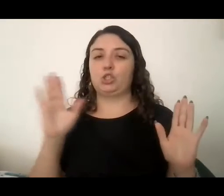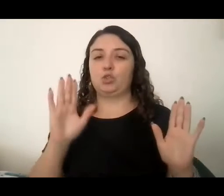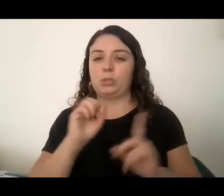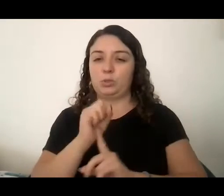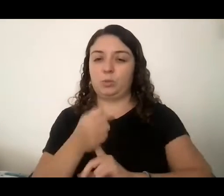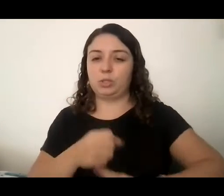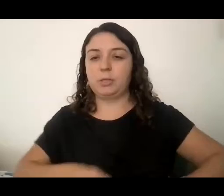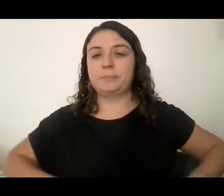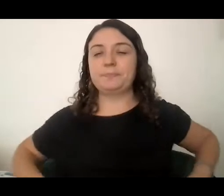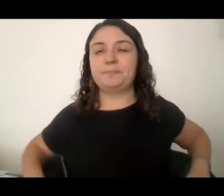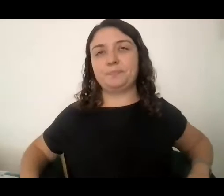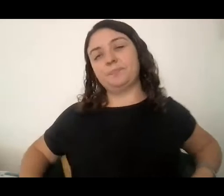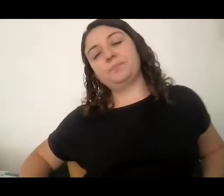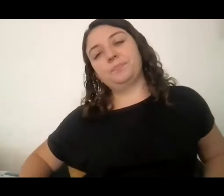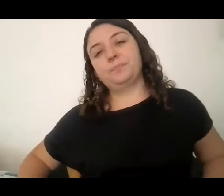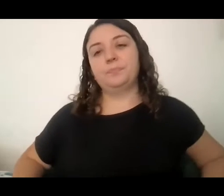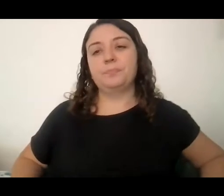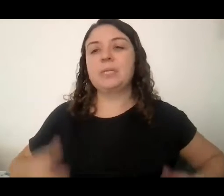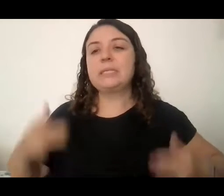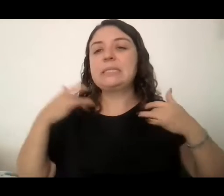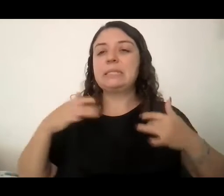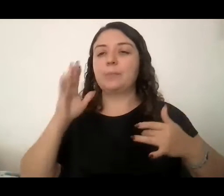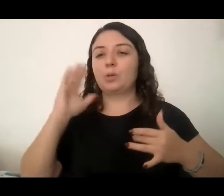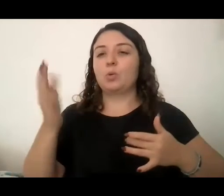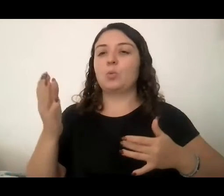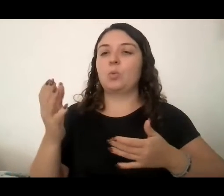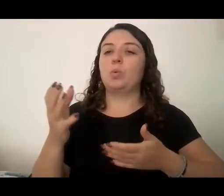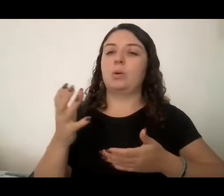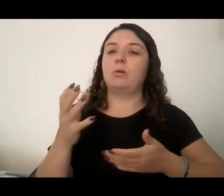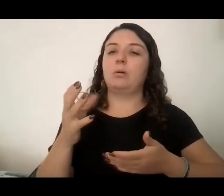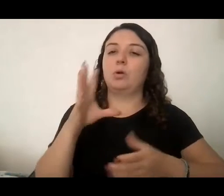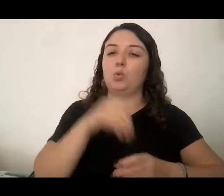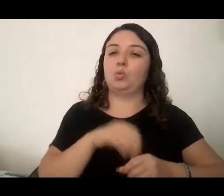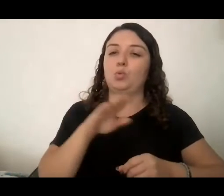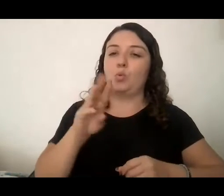they are going to count your wage, the salary that you take from the business,